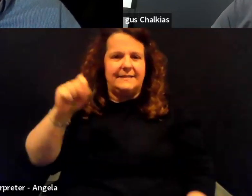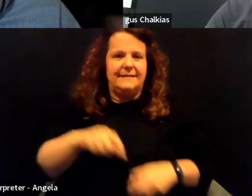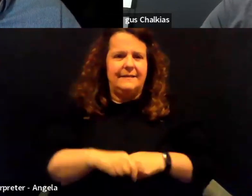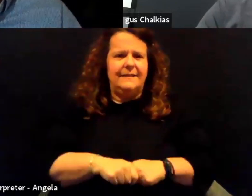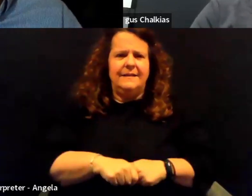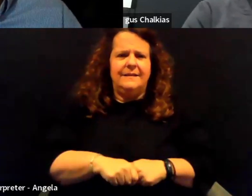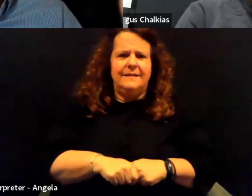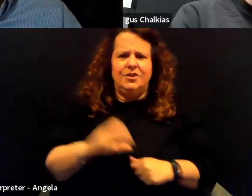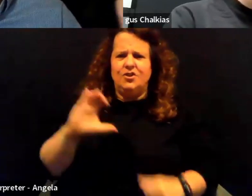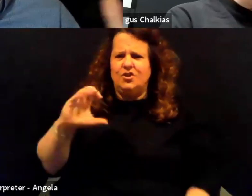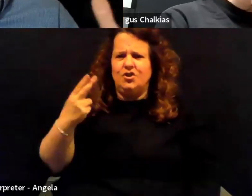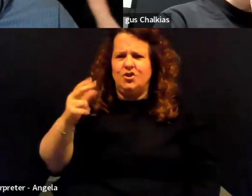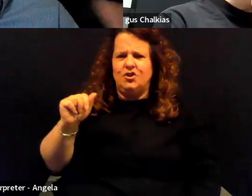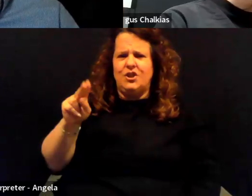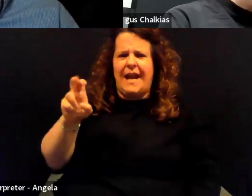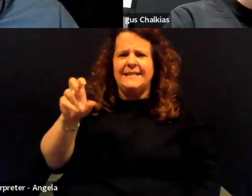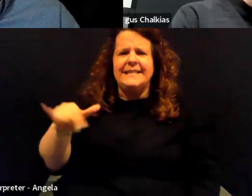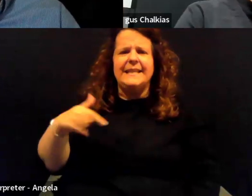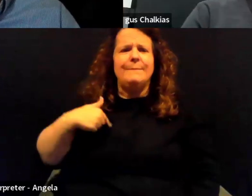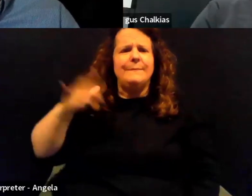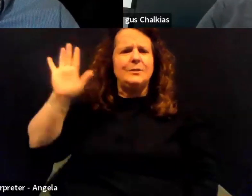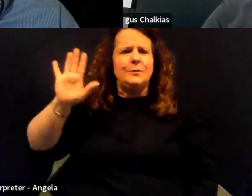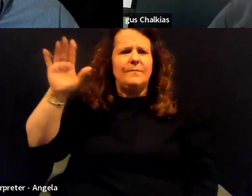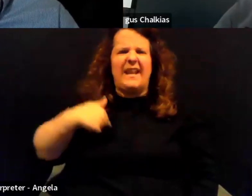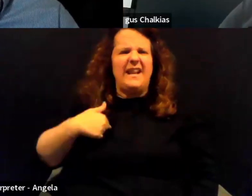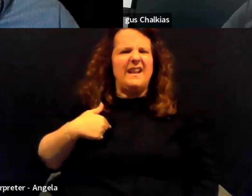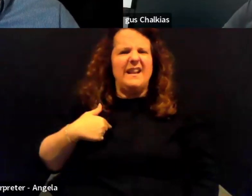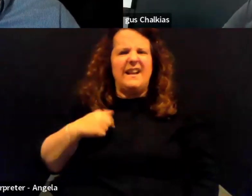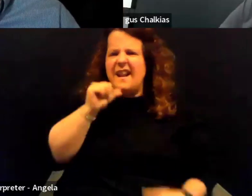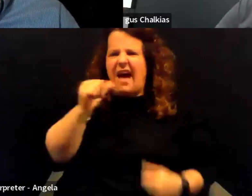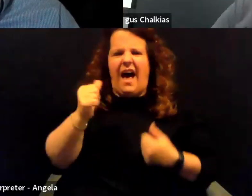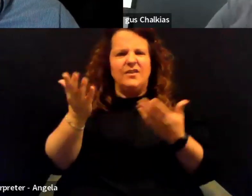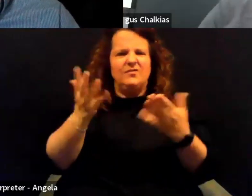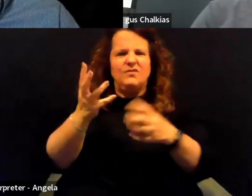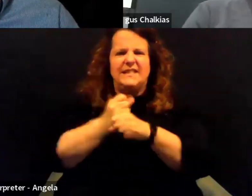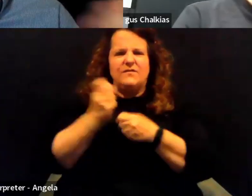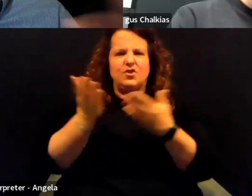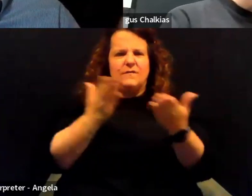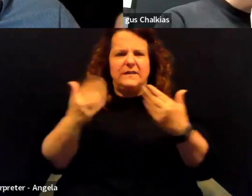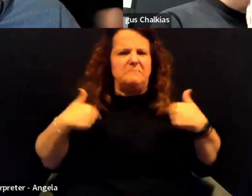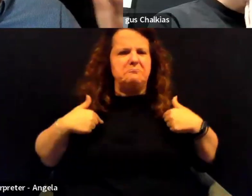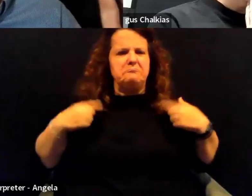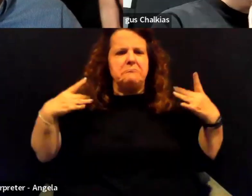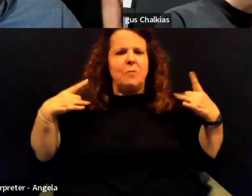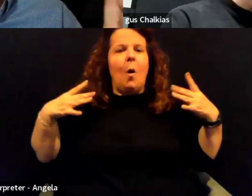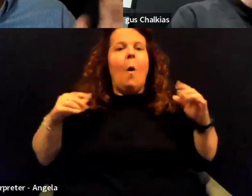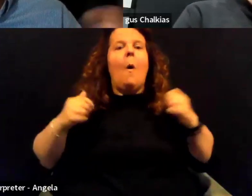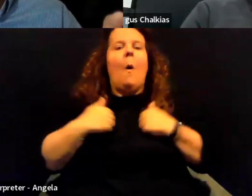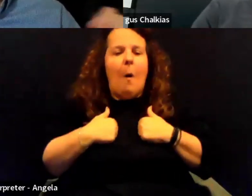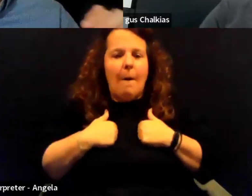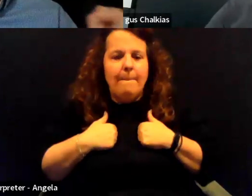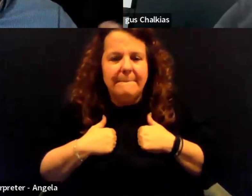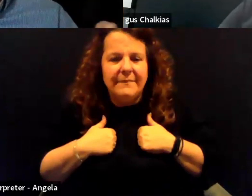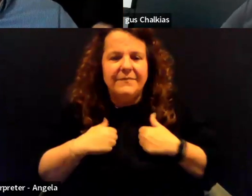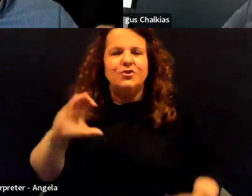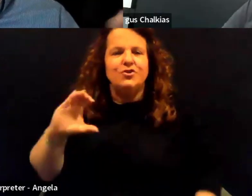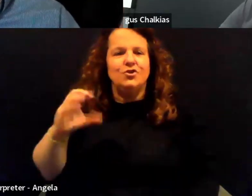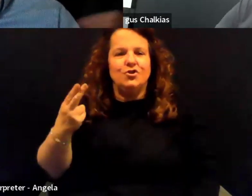Chancy is, Chancy is not, she did not receive services from us, but she is right. Chancy is, is a great partner of us through